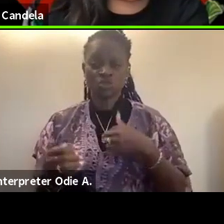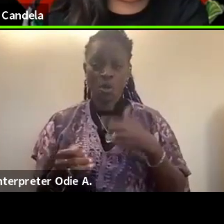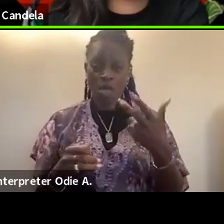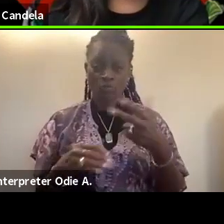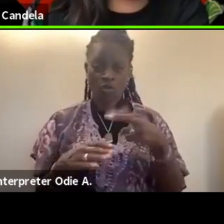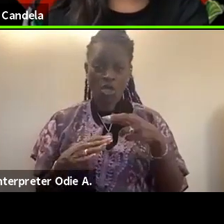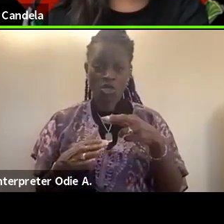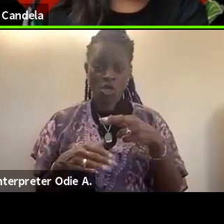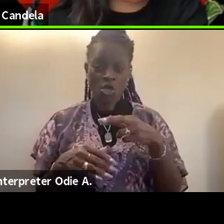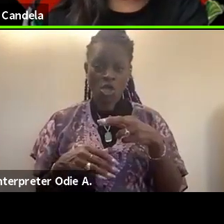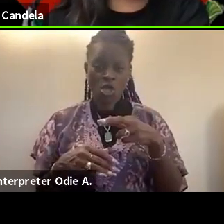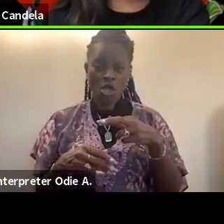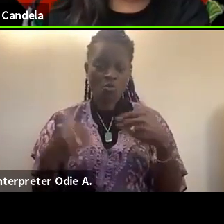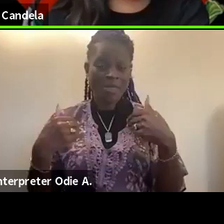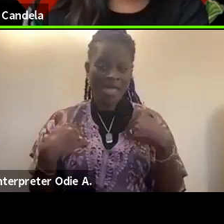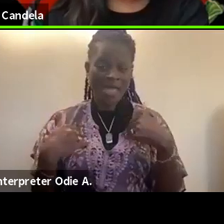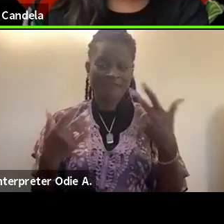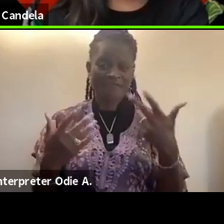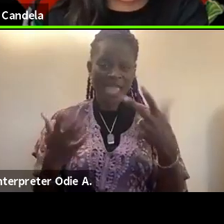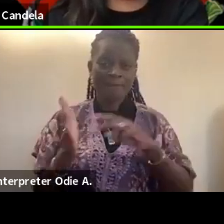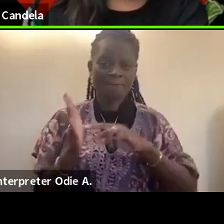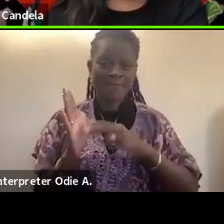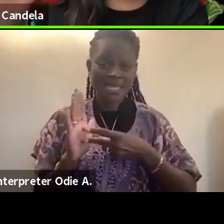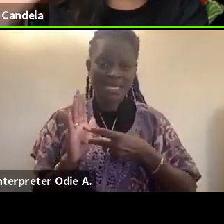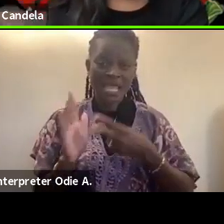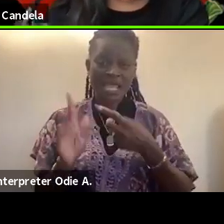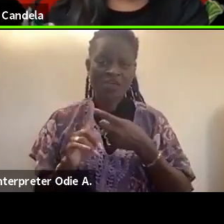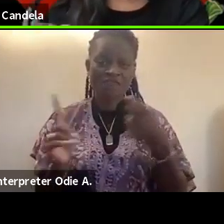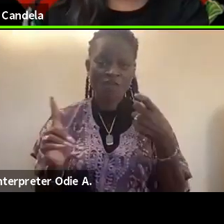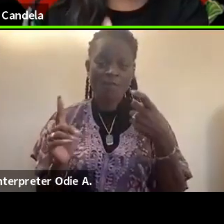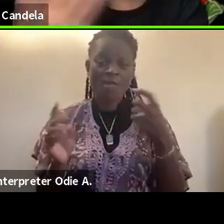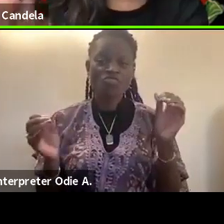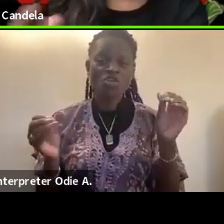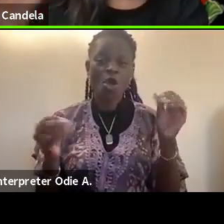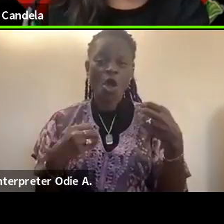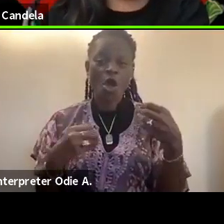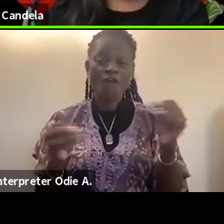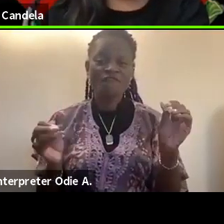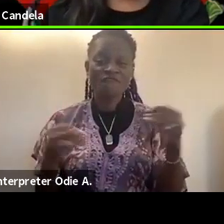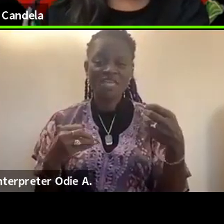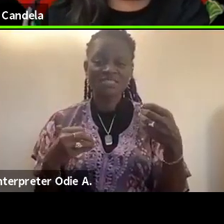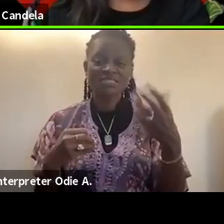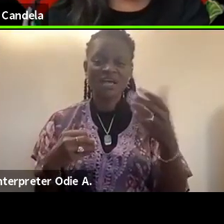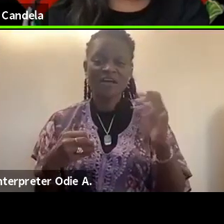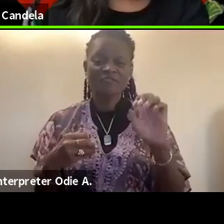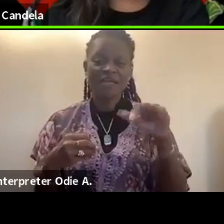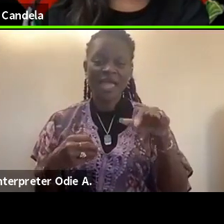that we have as a county actually through the Office of Equity. And then I'll define what it means to do health equity work in that regard. Right.